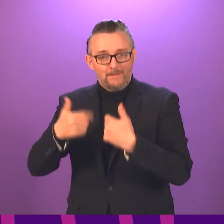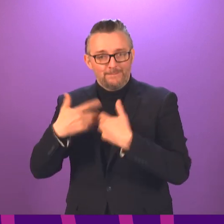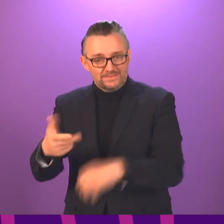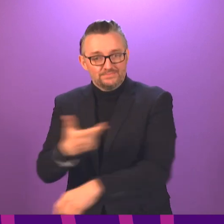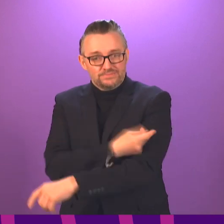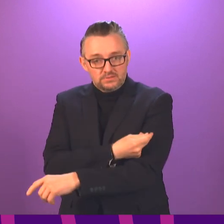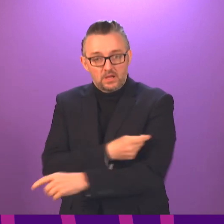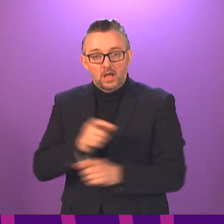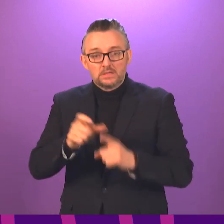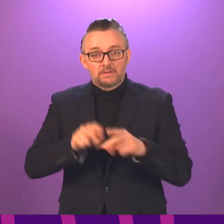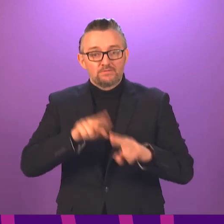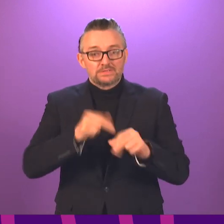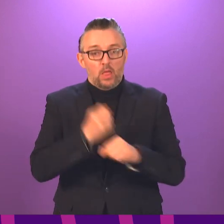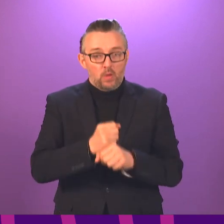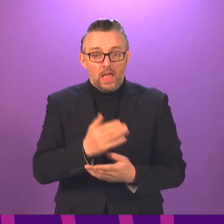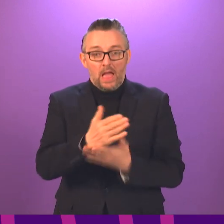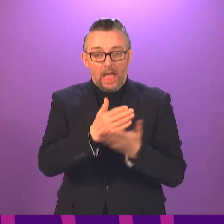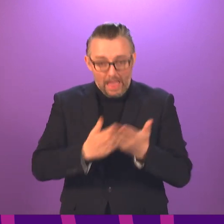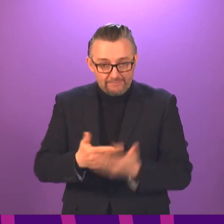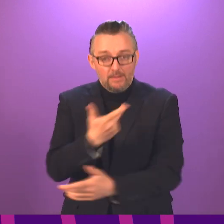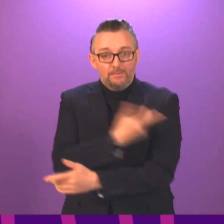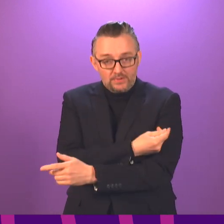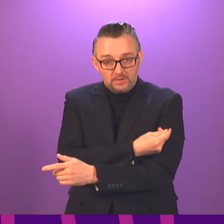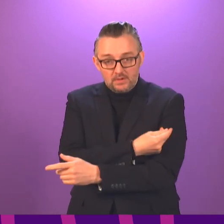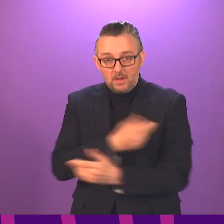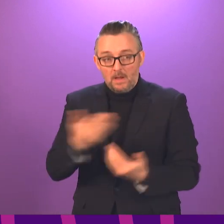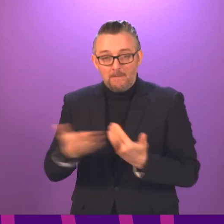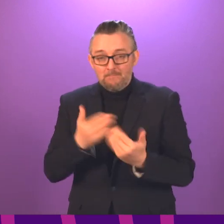half in Dumfries and Galloway, the trend is clear: the greater the roll-out, the greater